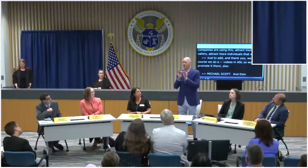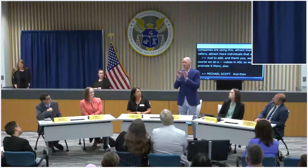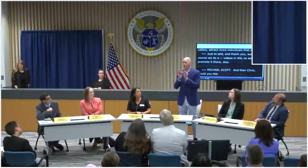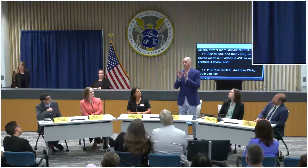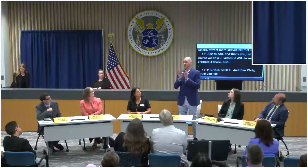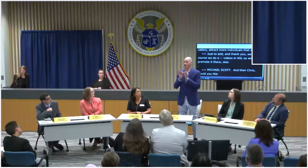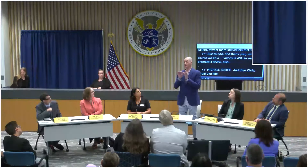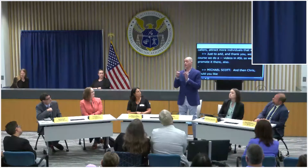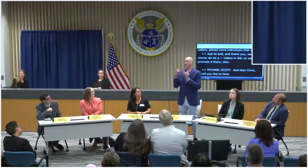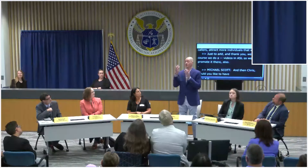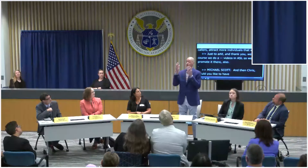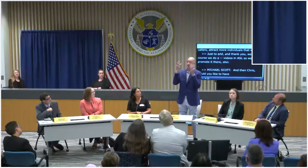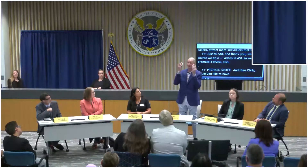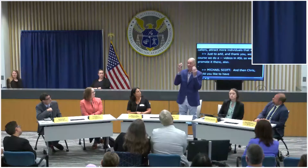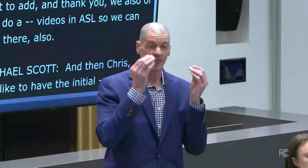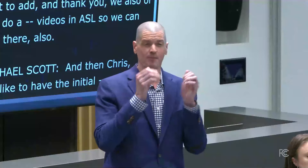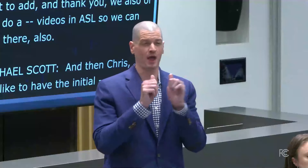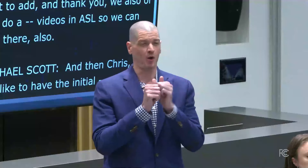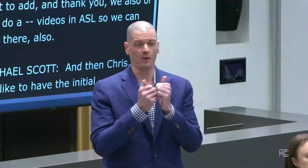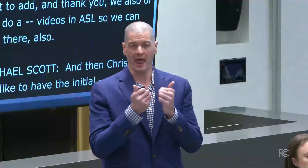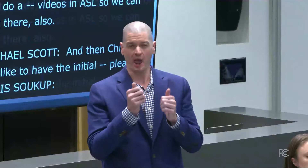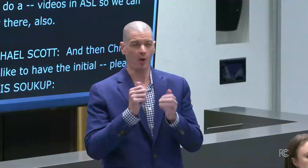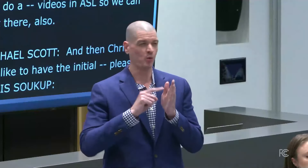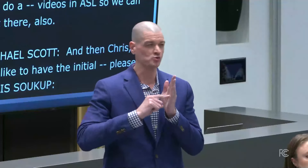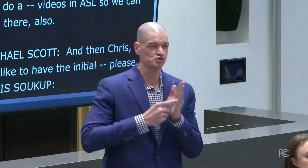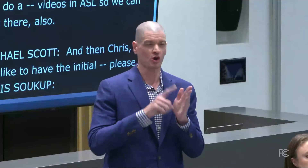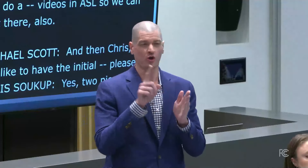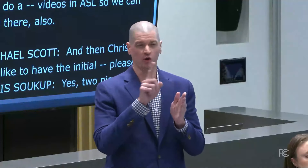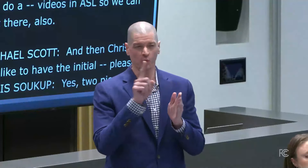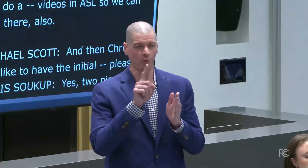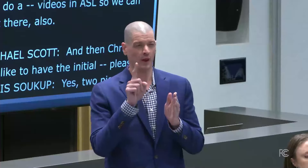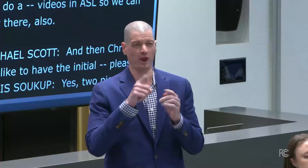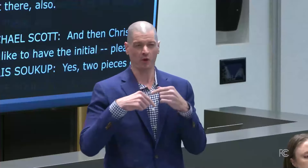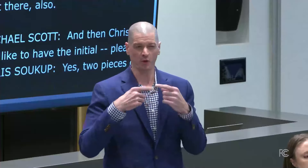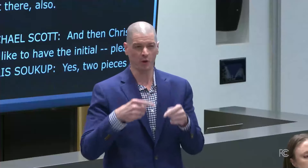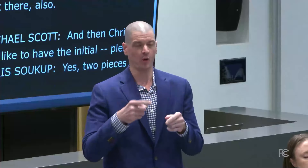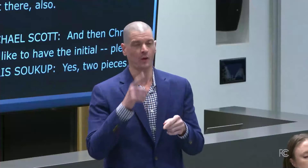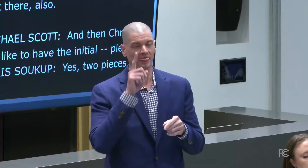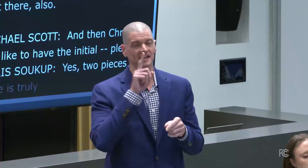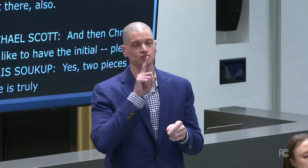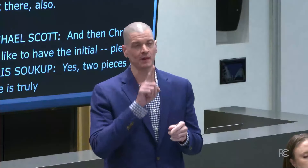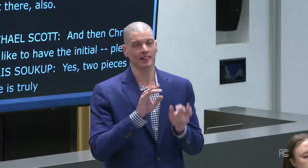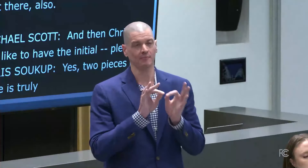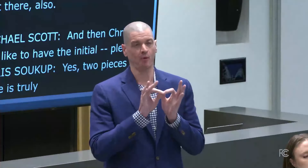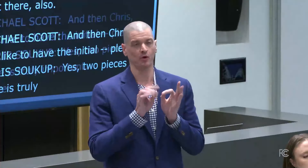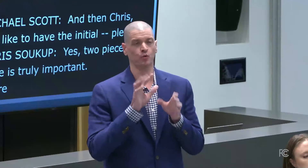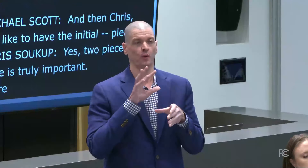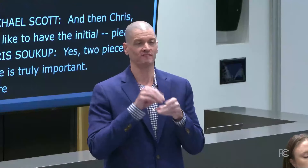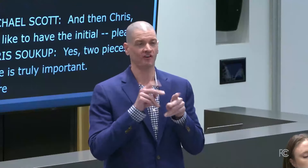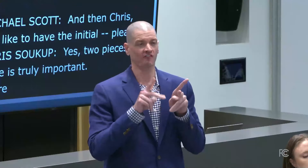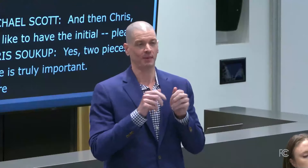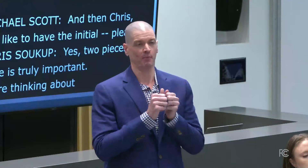PROMOTE IT THERE, ALSO. AND THEN CHRIS, WOULD YOU LIKE TO HAVE THE INITIAL -- PLEASE. YES, TWO PIECES ONE I DO BELIEVE IS